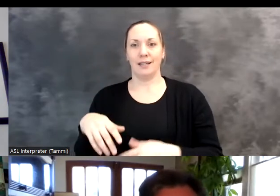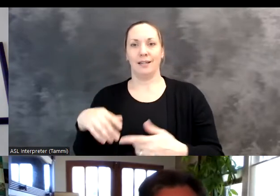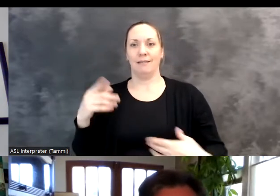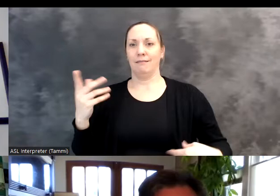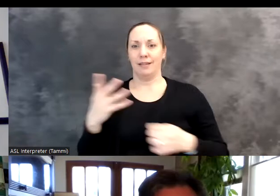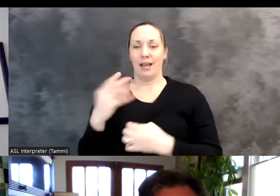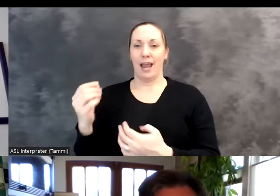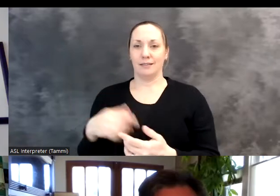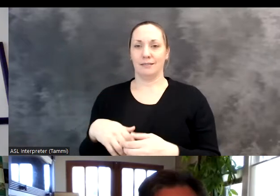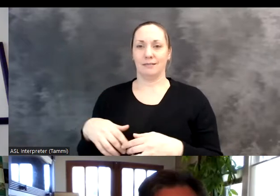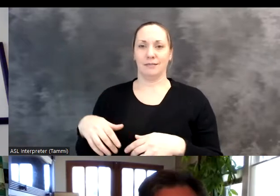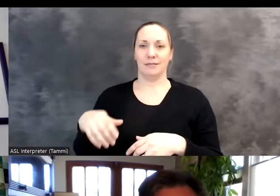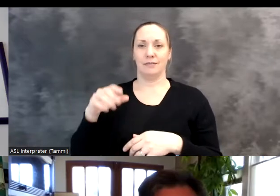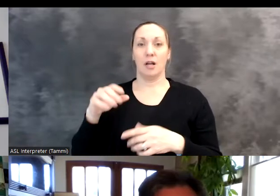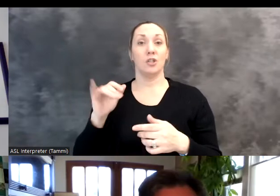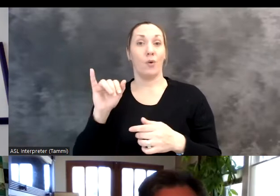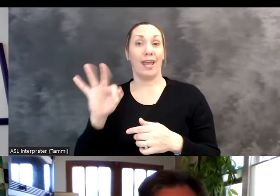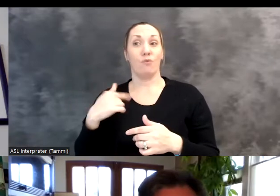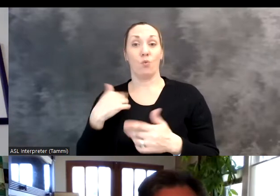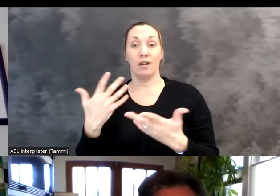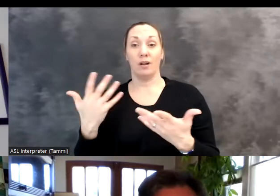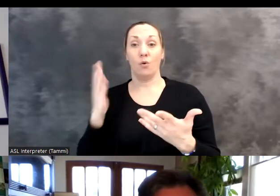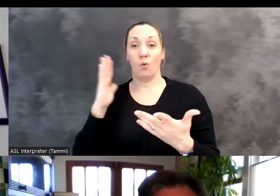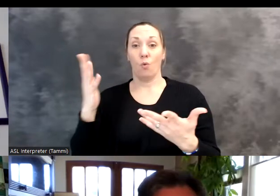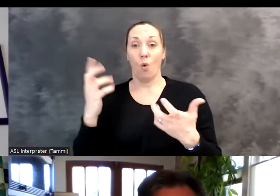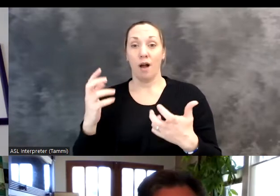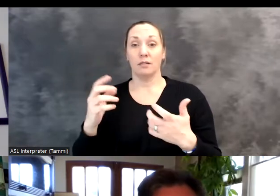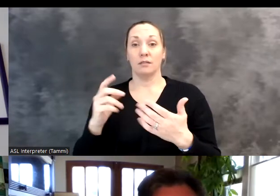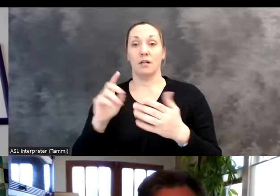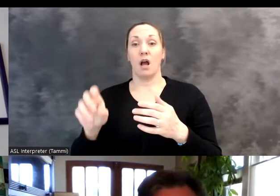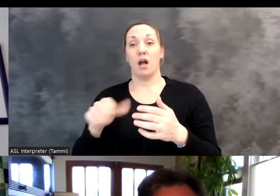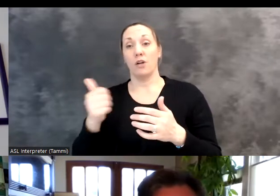world. Now, it is on your TV and set top box. One way or another, if you want to